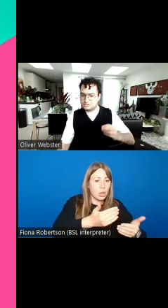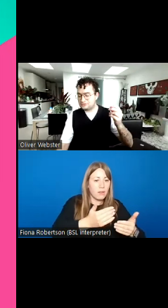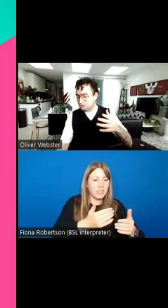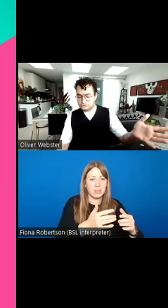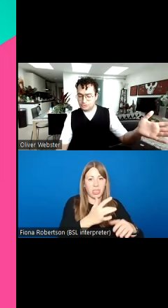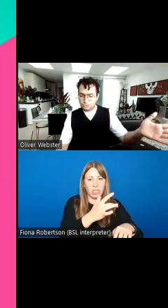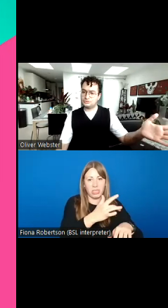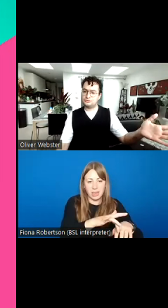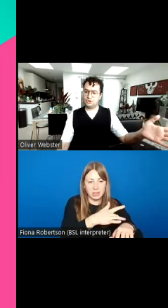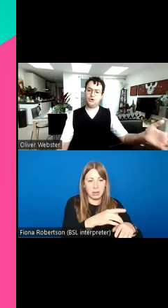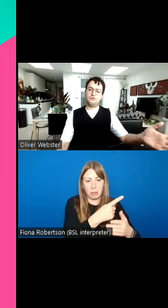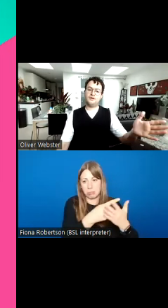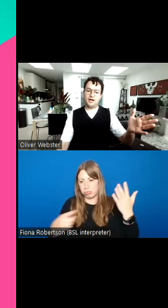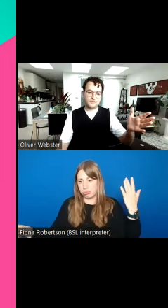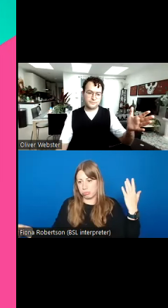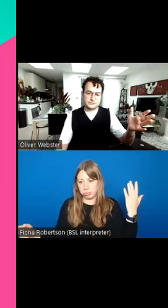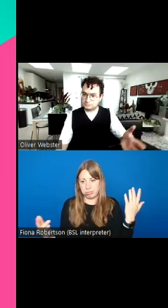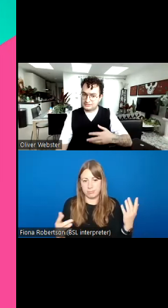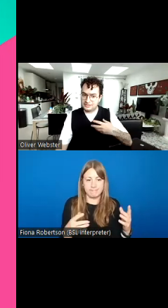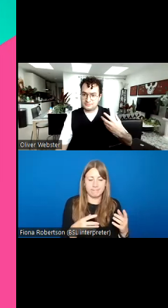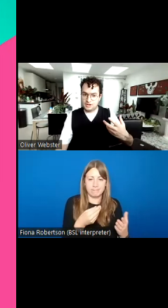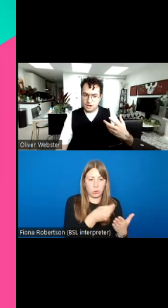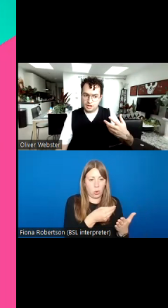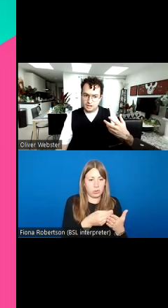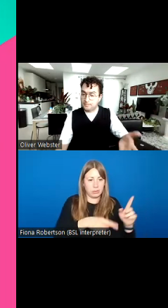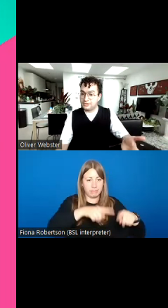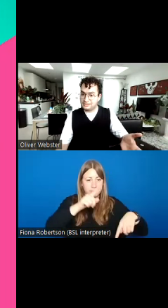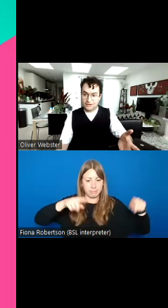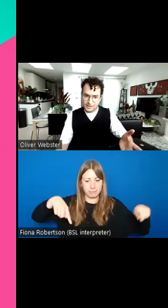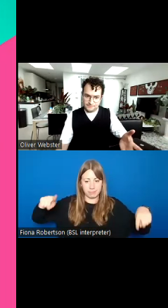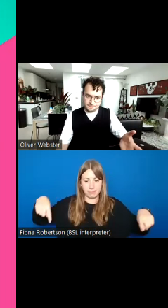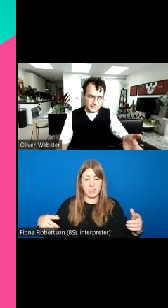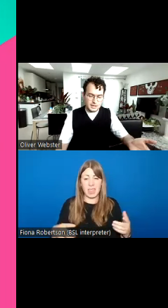There's also all sorts of subtitling companies out there.